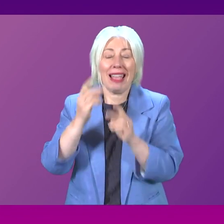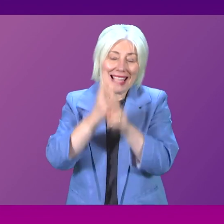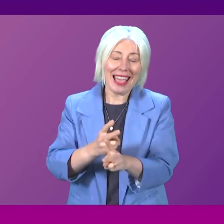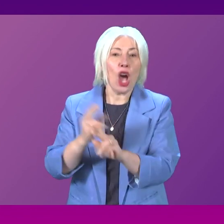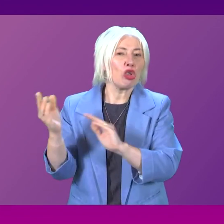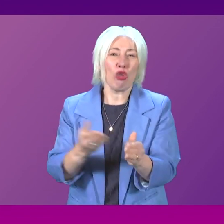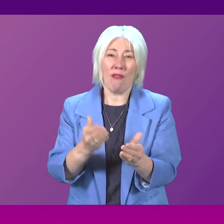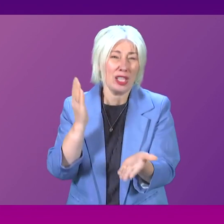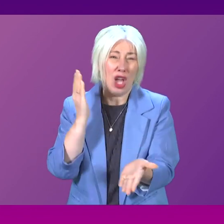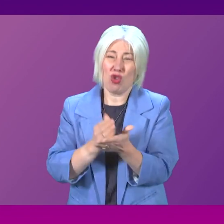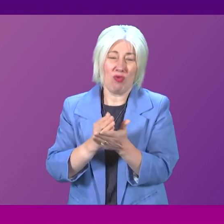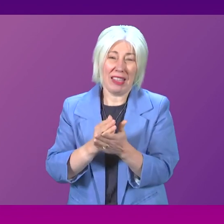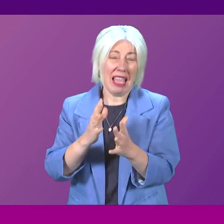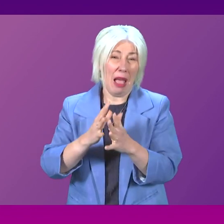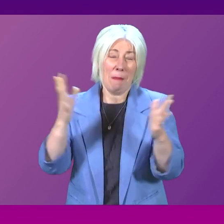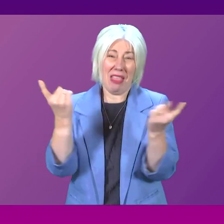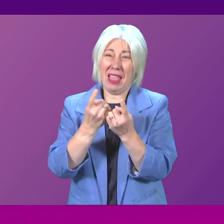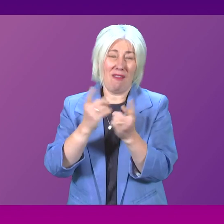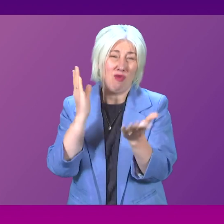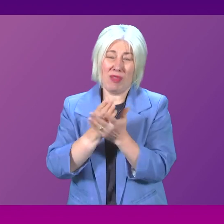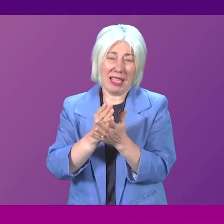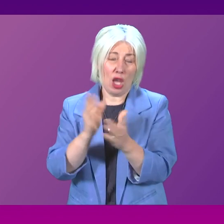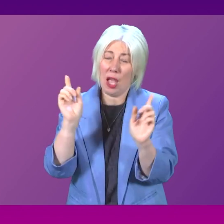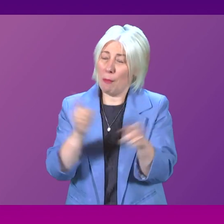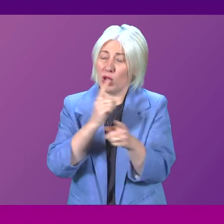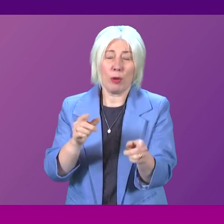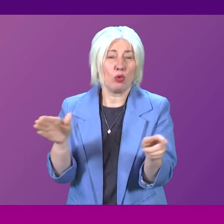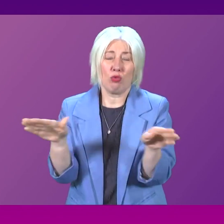who said that the proposals are “screaming ... a huge risk”?